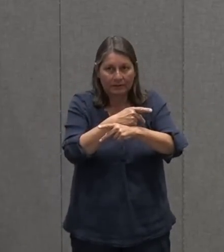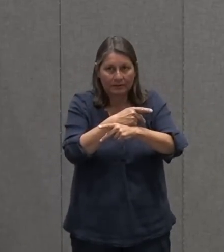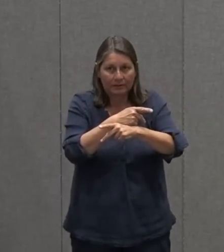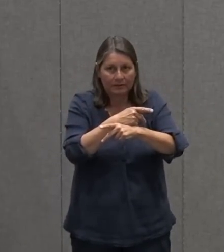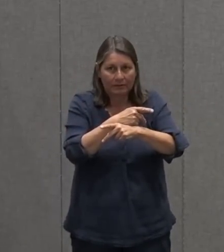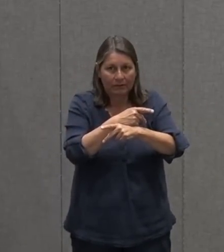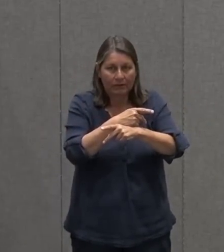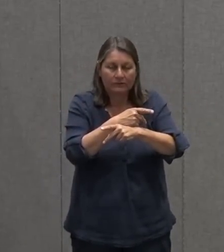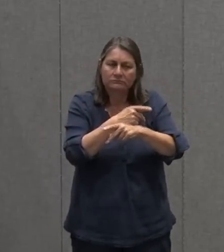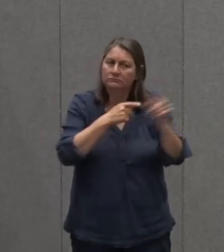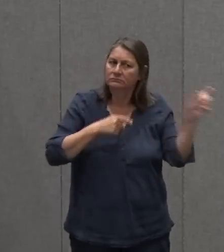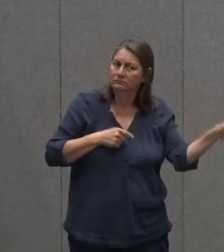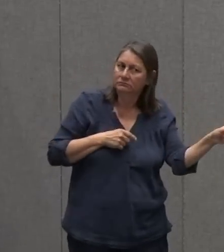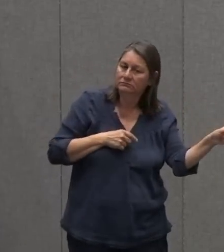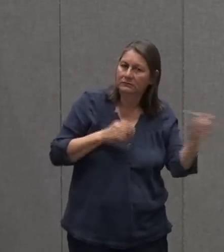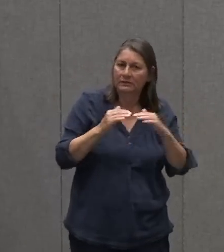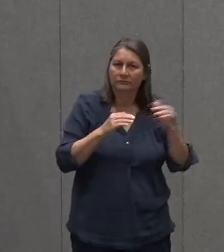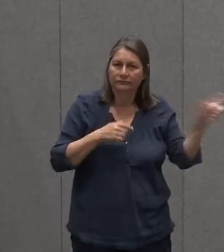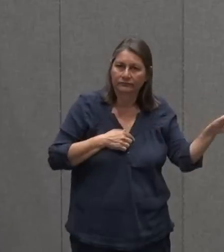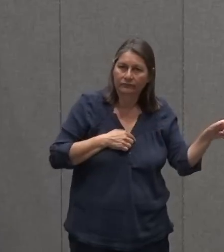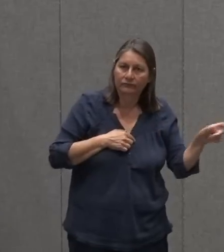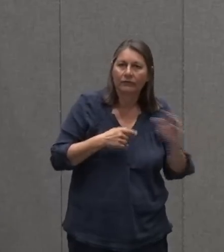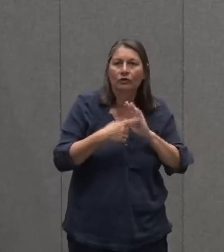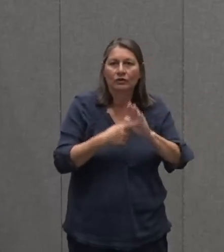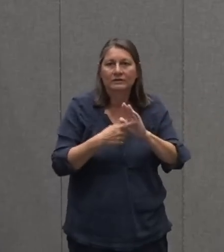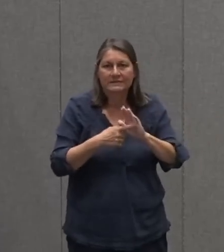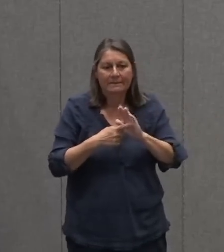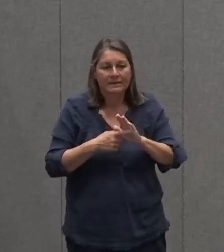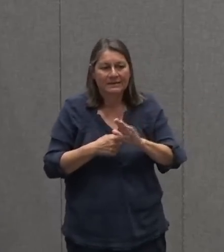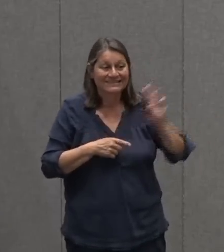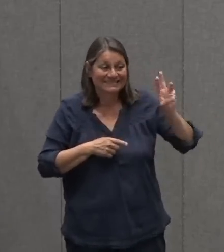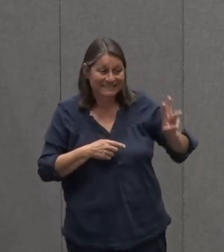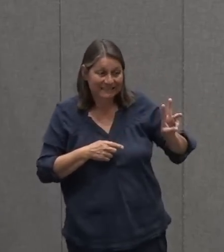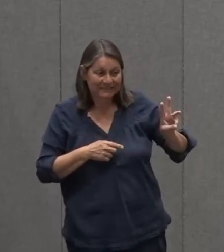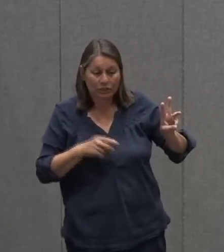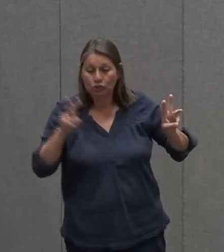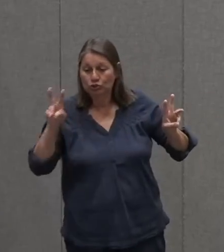For example our six, two and three are factors of six.